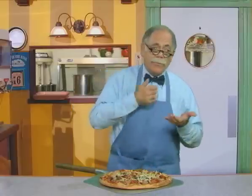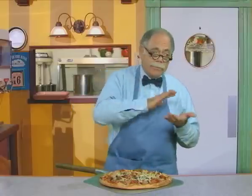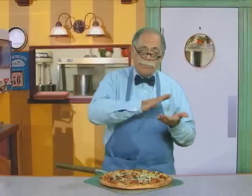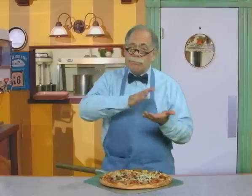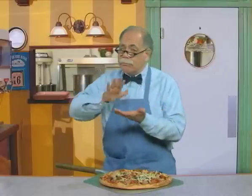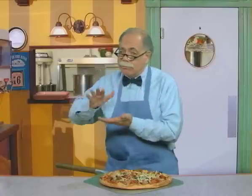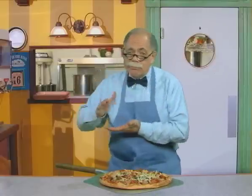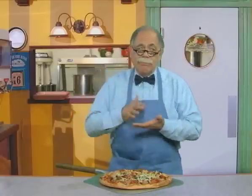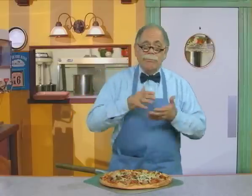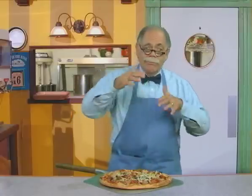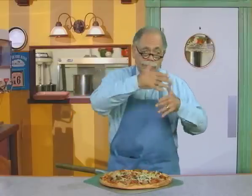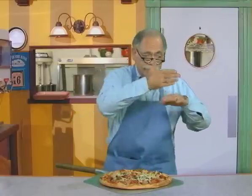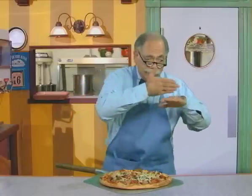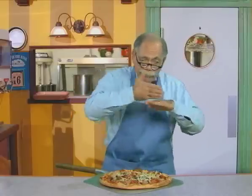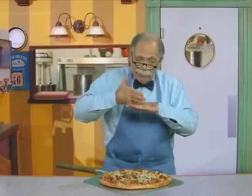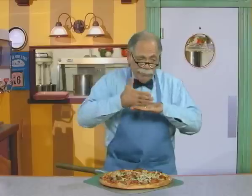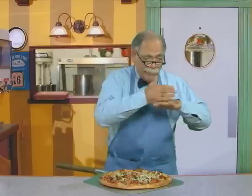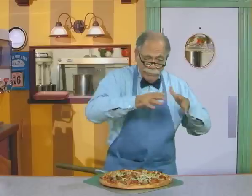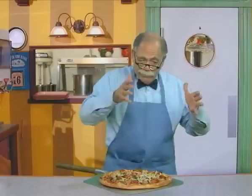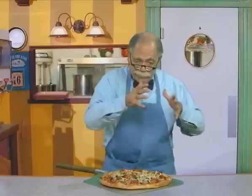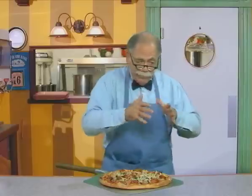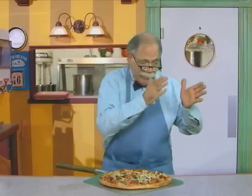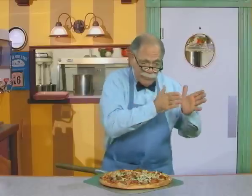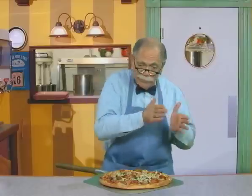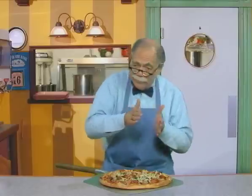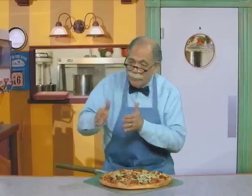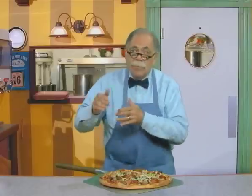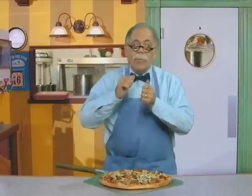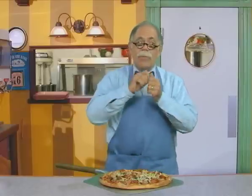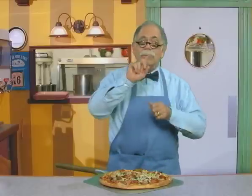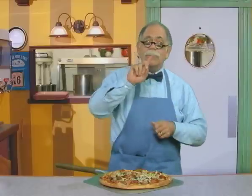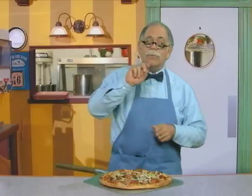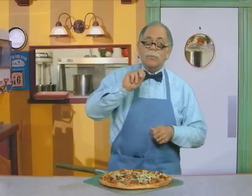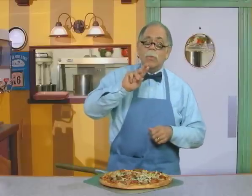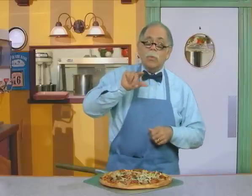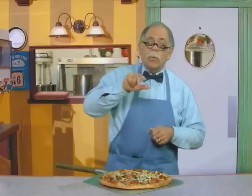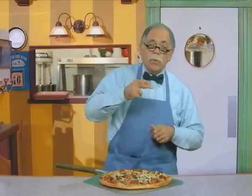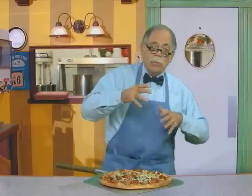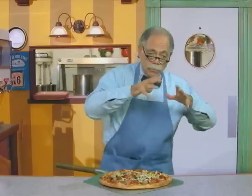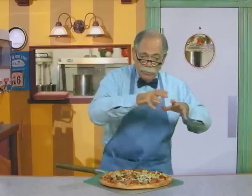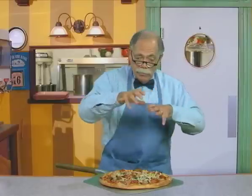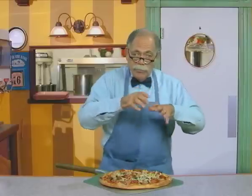THERE'S A LOT OF STIRRING AND SLICING TO GET EVERYTHING ALL LINED UP. I NEED TO KNEAD THE DOUGH IN SECTIONS